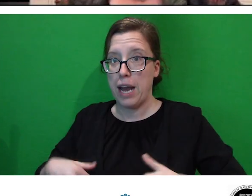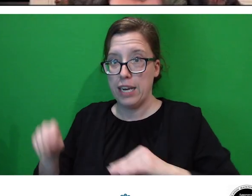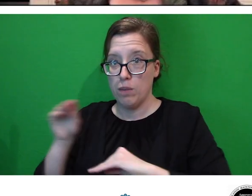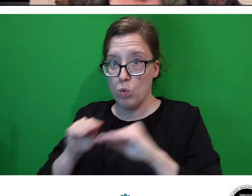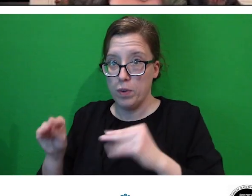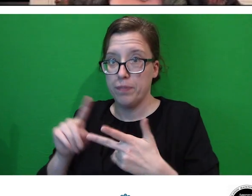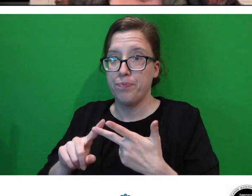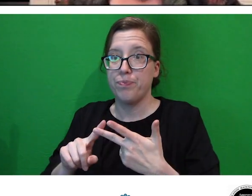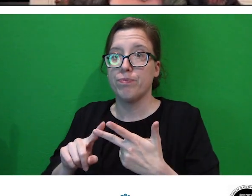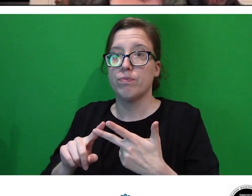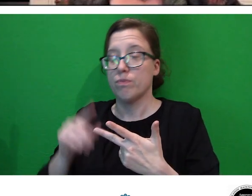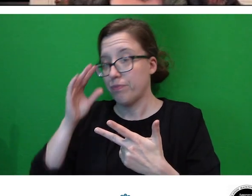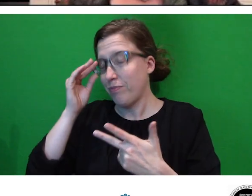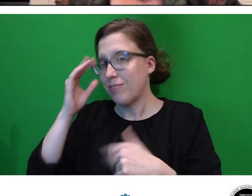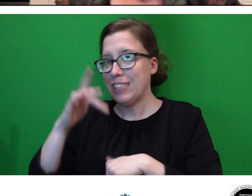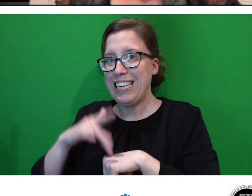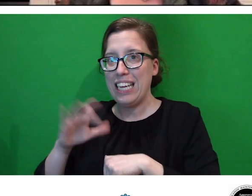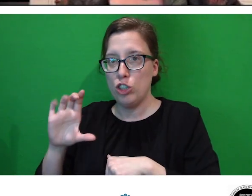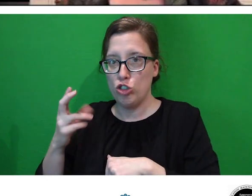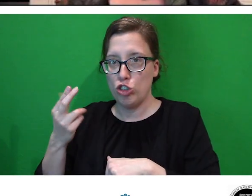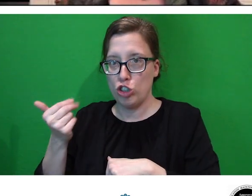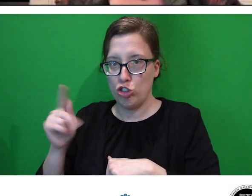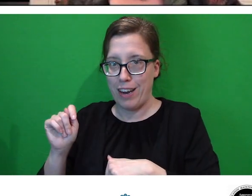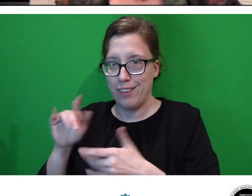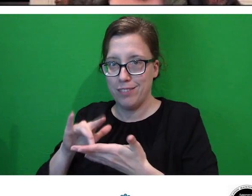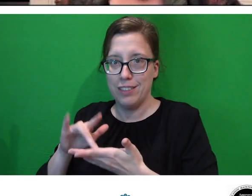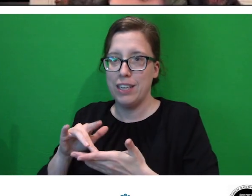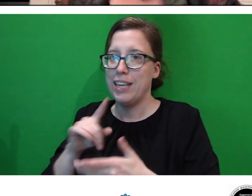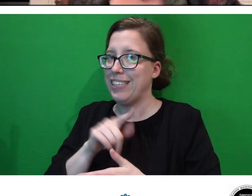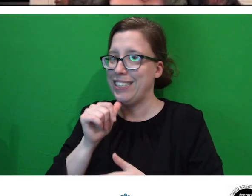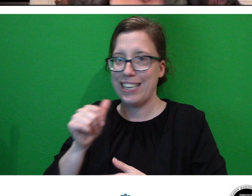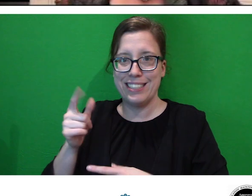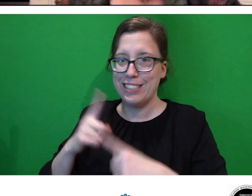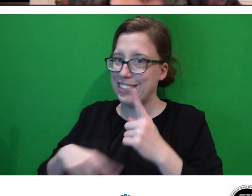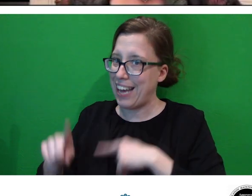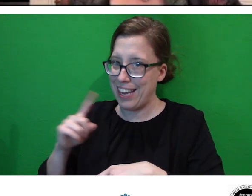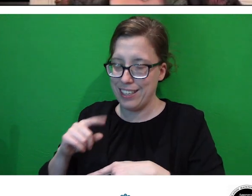receives information through sign, but he expresses through gestures,